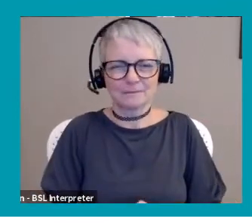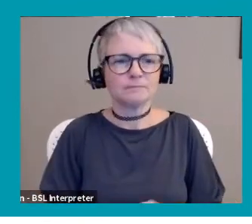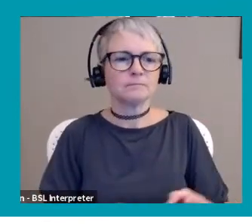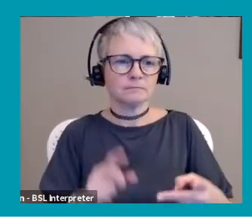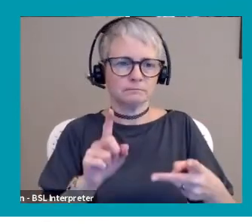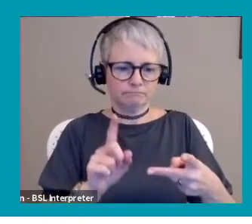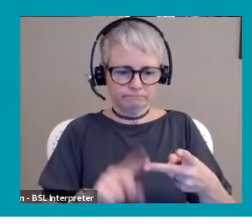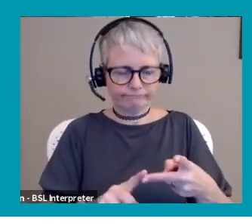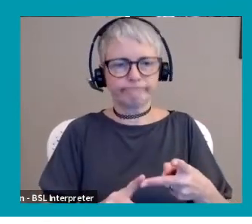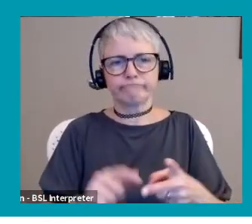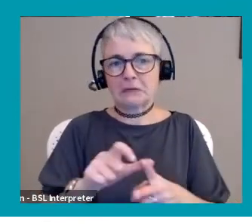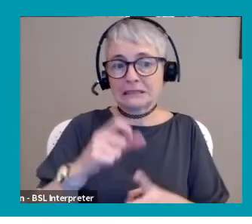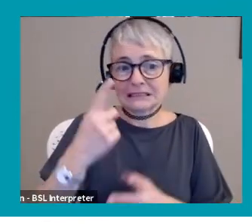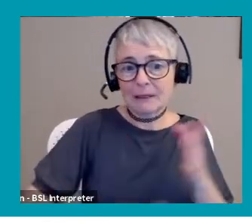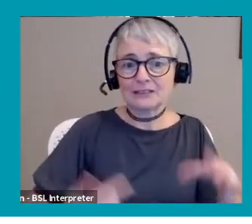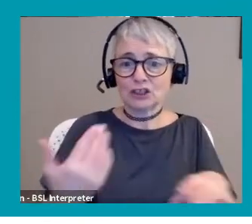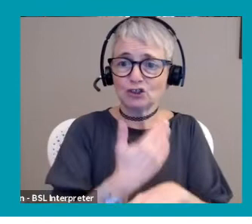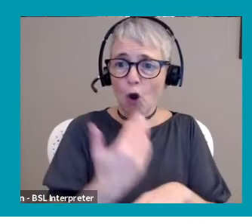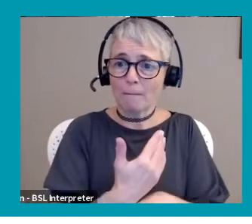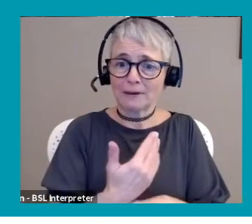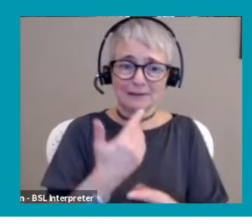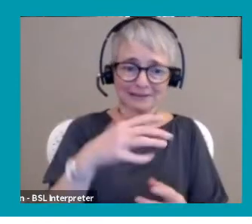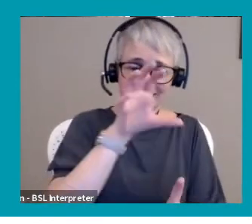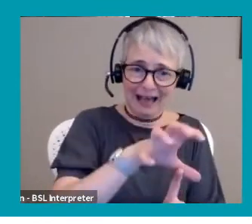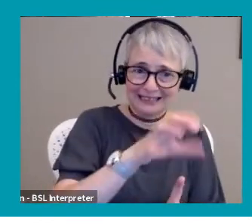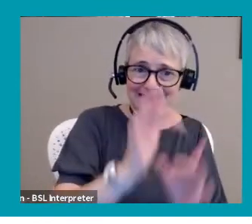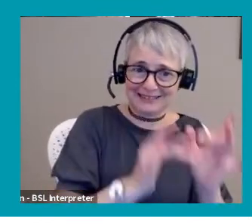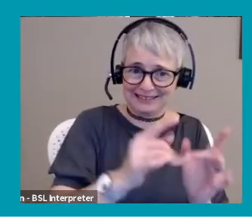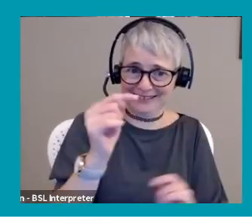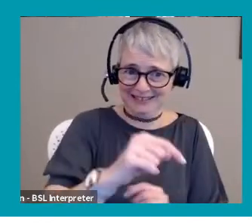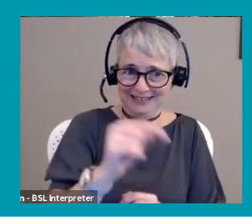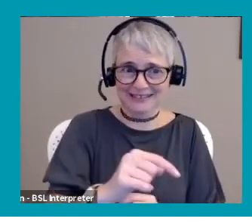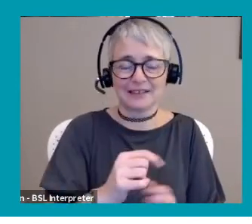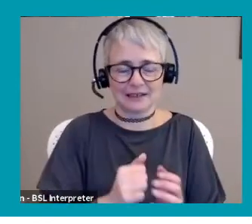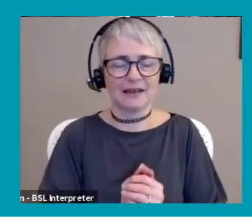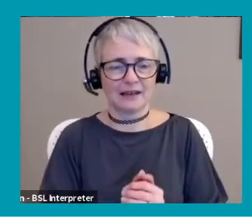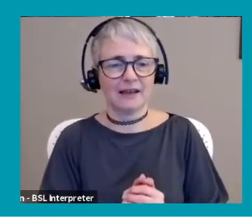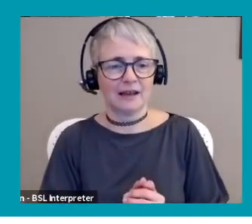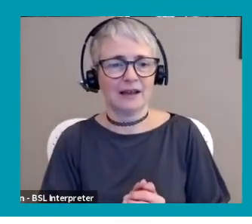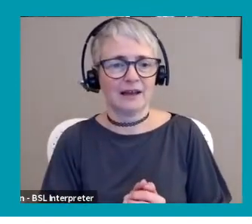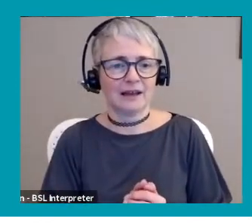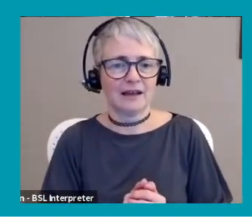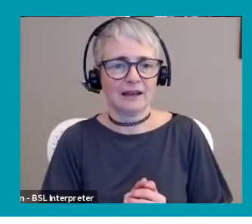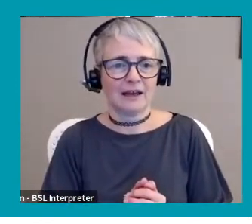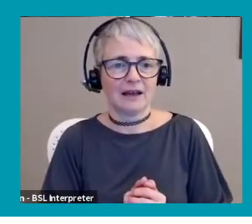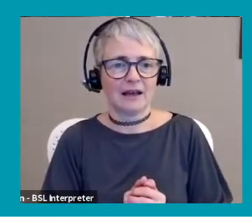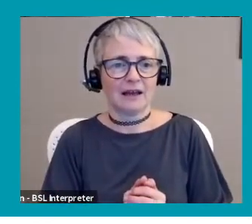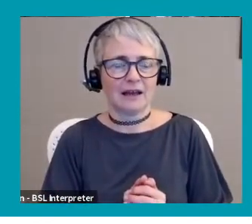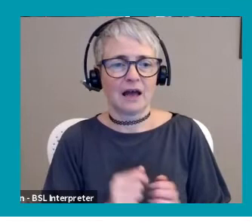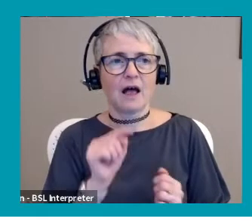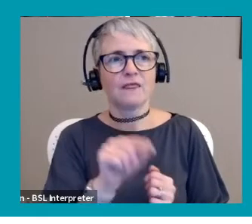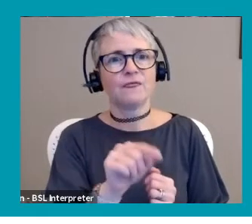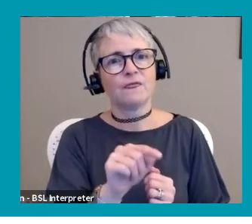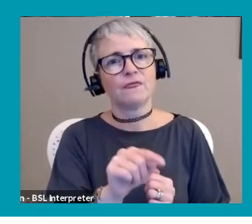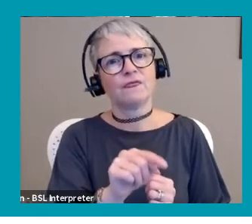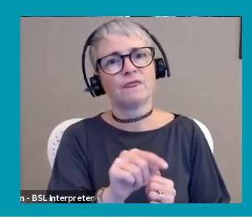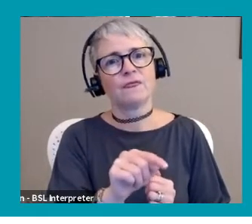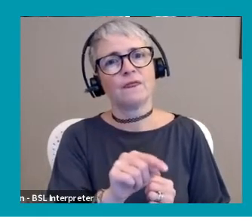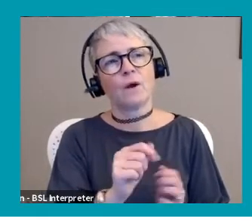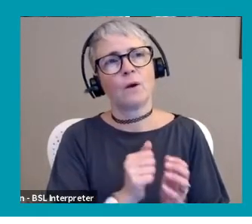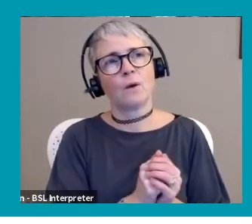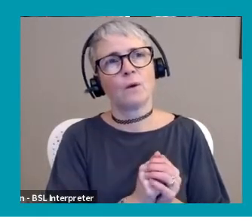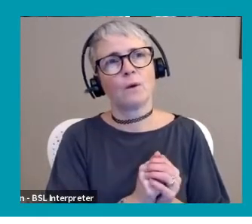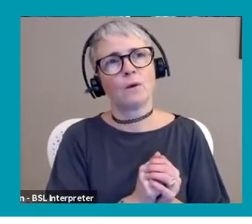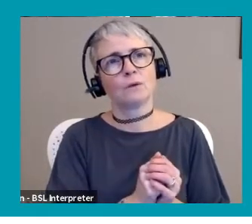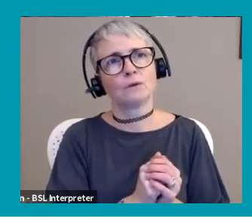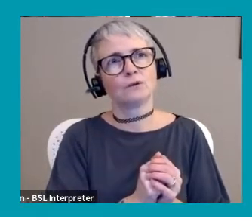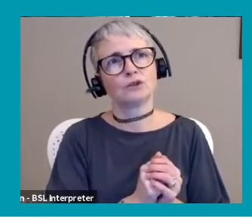So disability jobsite and those jobs are apparently advertised by